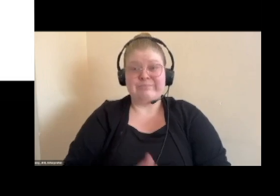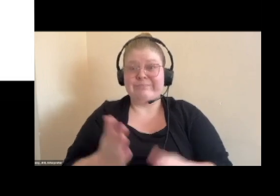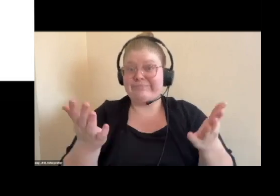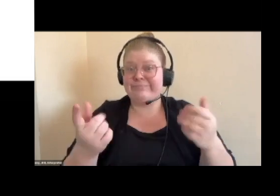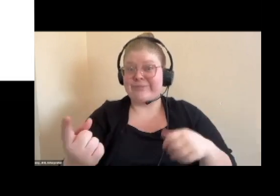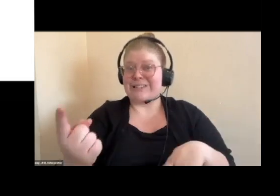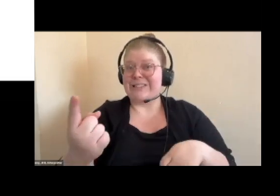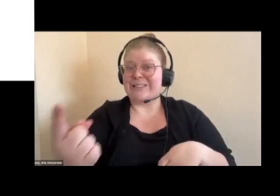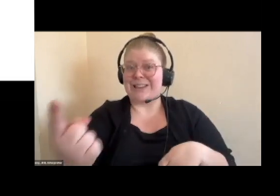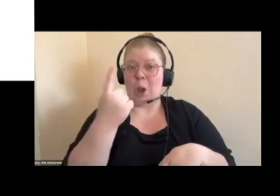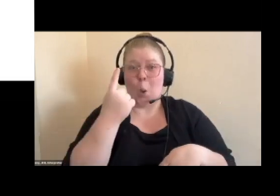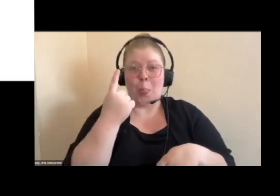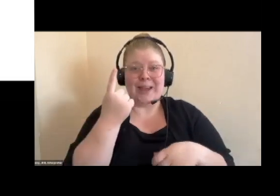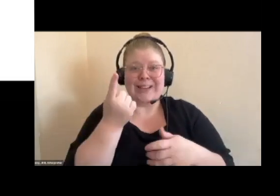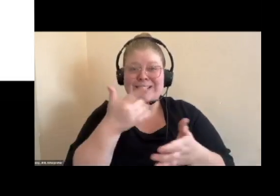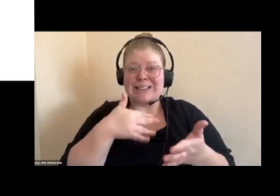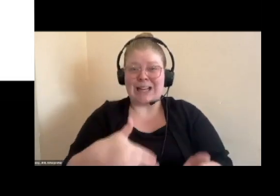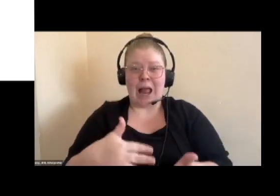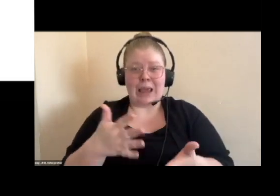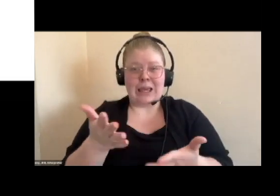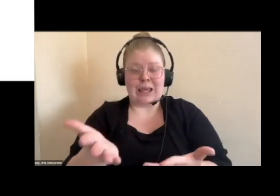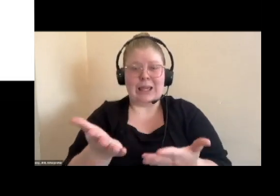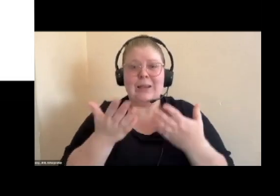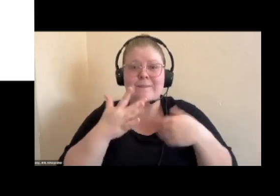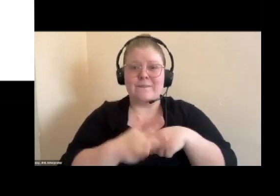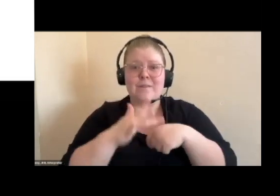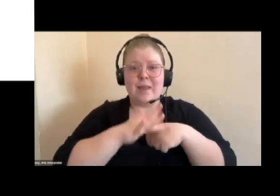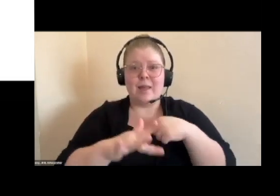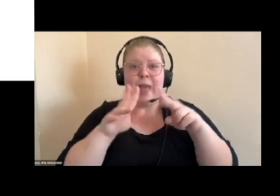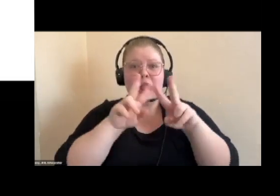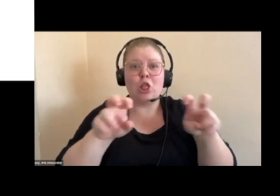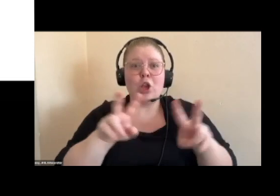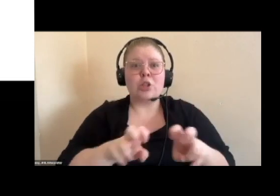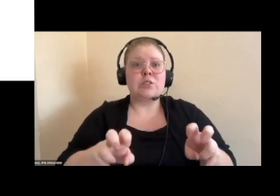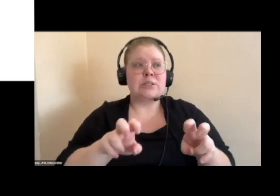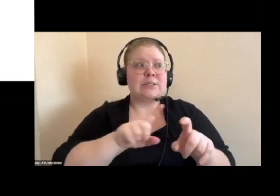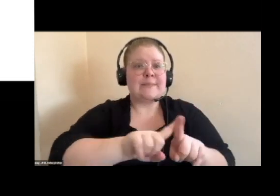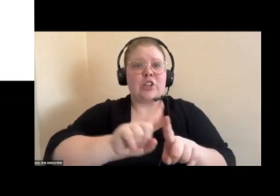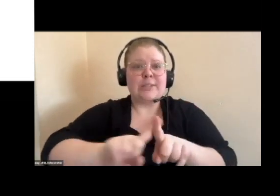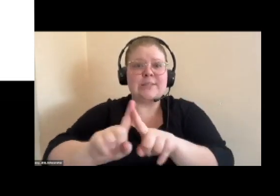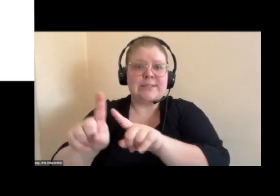there that looks across states, at mortality of